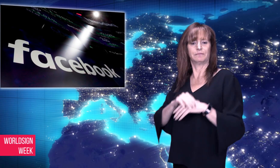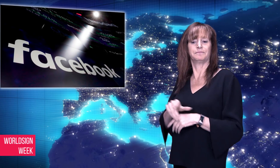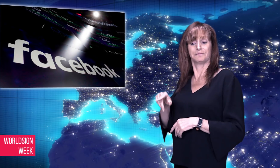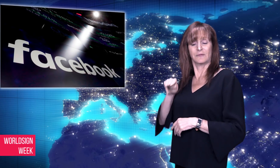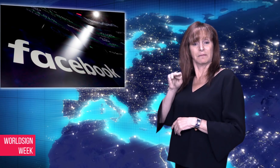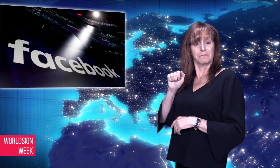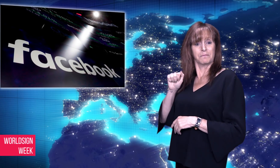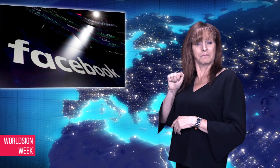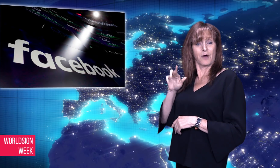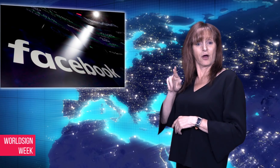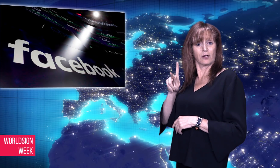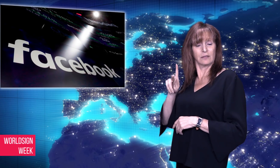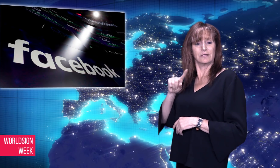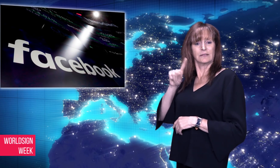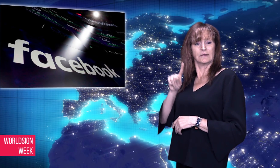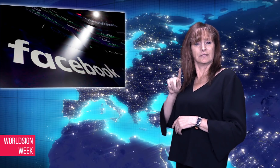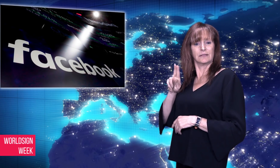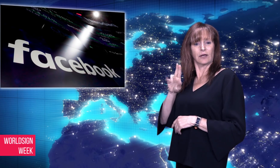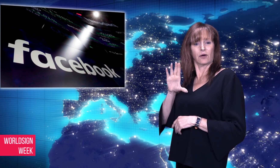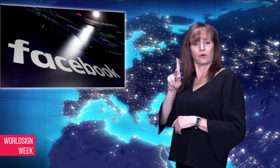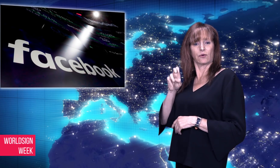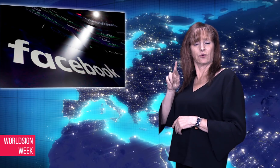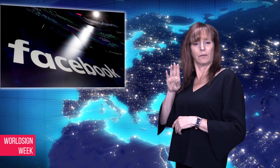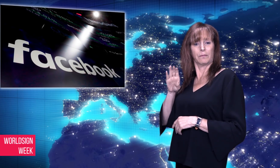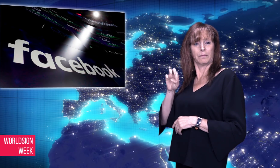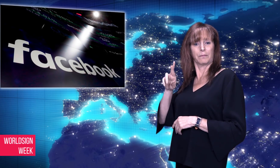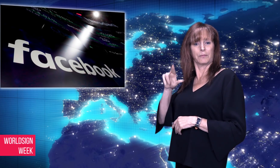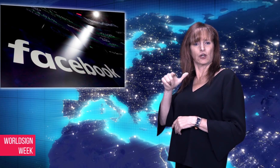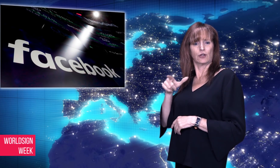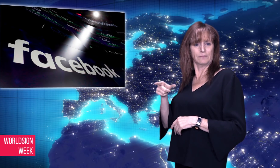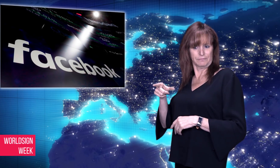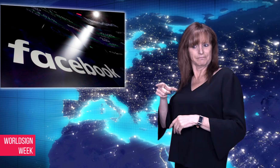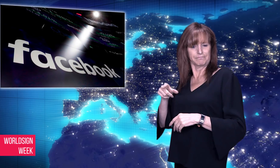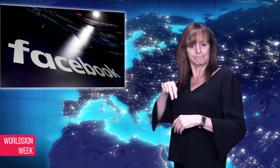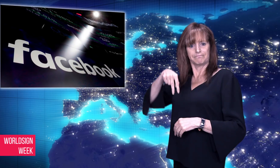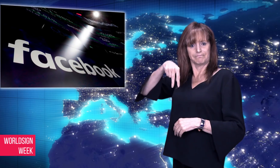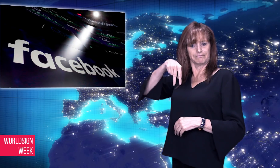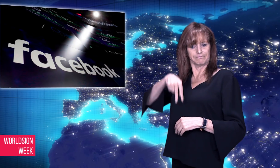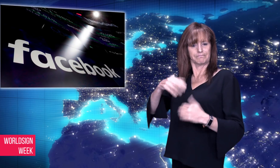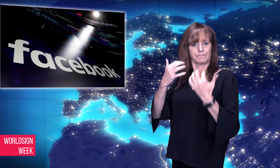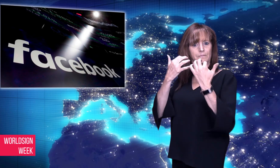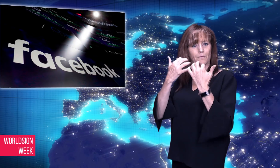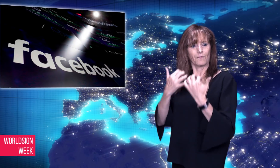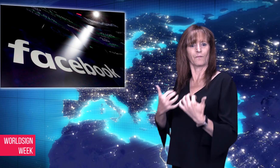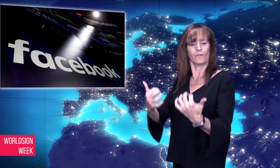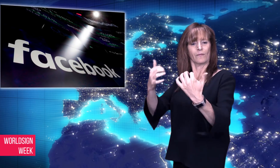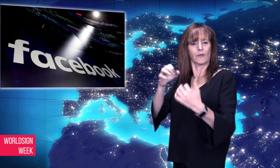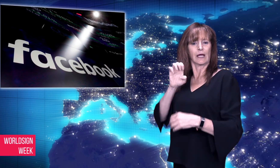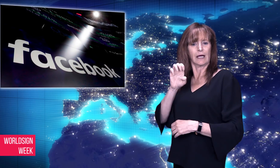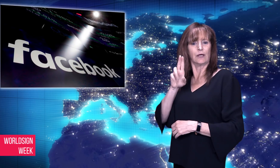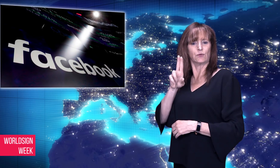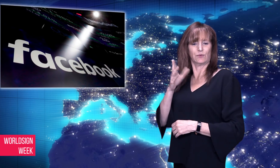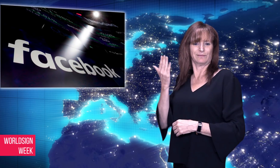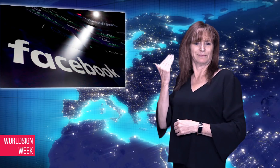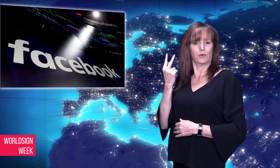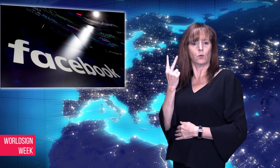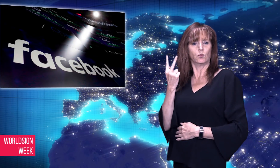networking site Facebook, Mark Zuckerberg, faced members of the